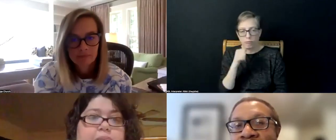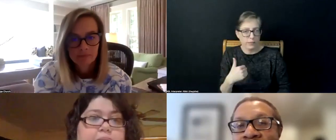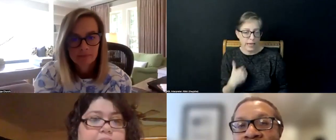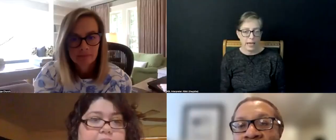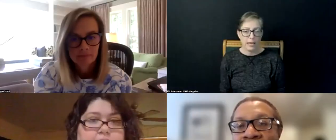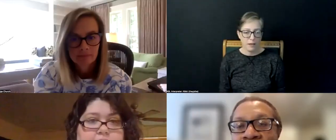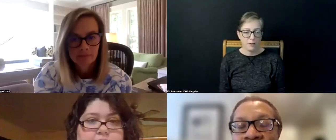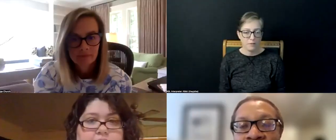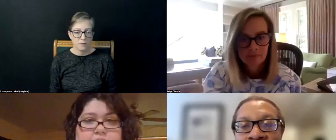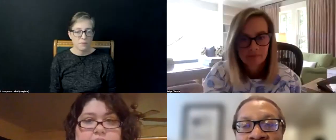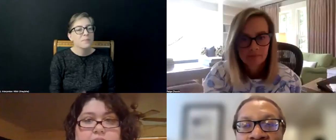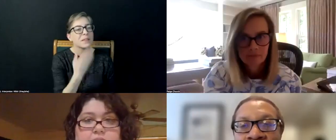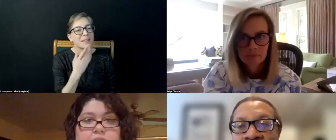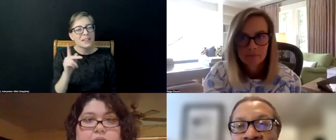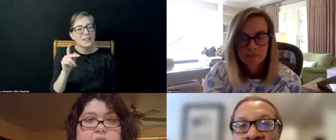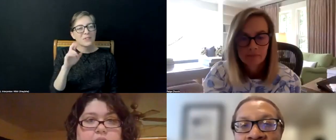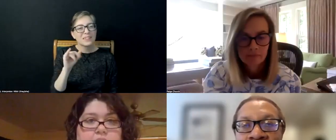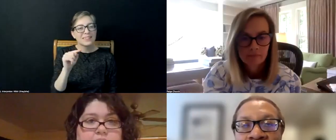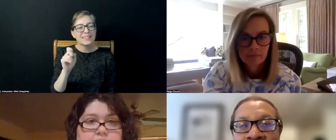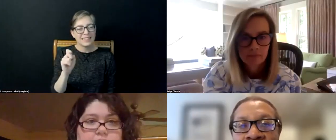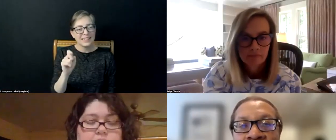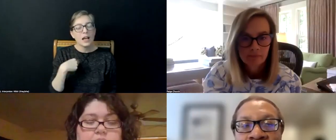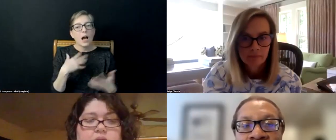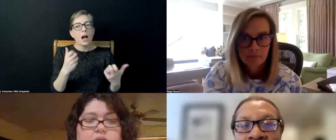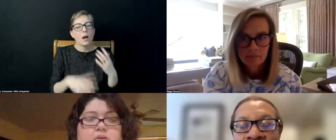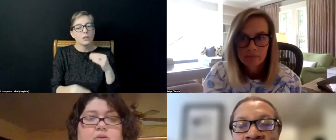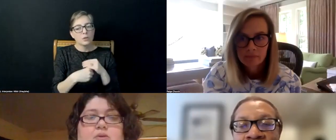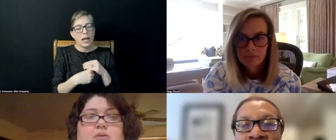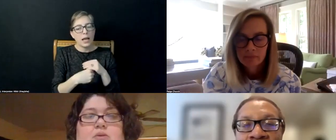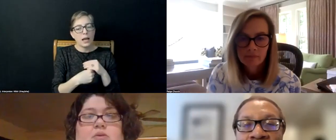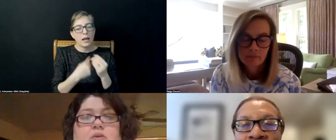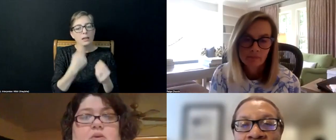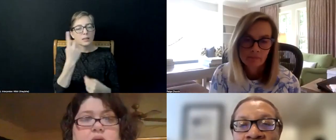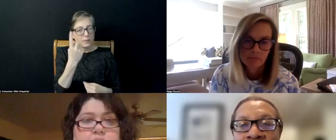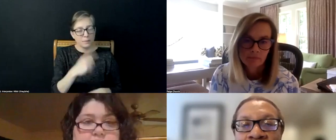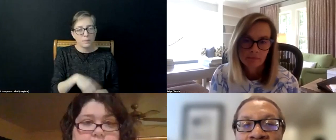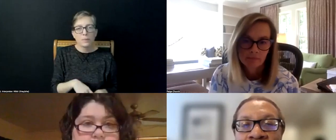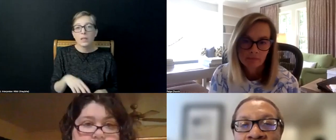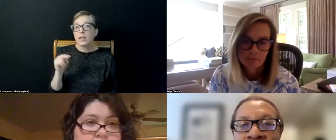Kristie. I just want to add one other thing is that the NICU is full of mandated reporters.